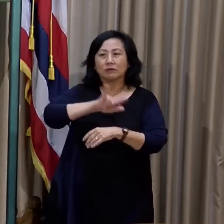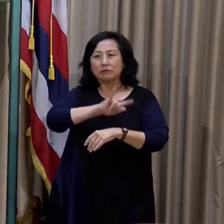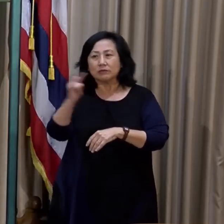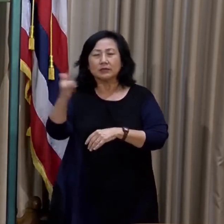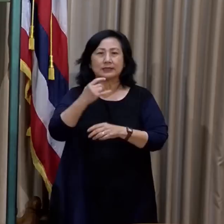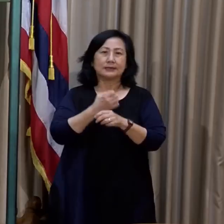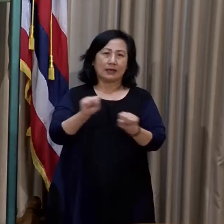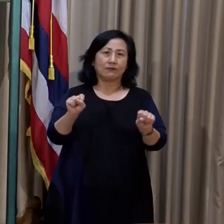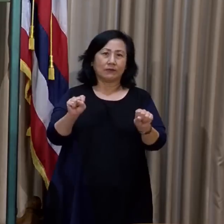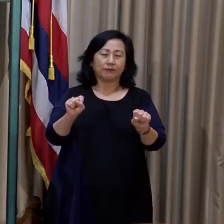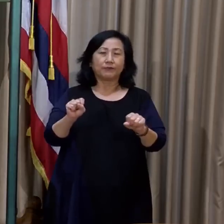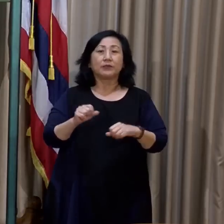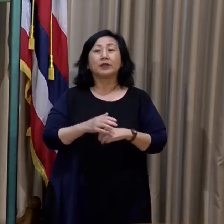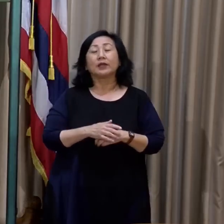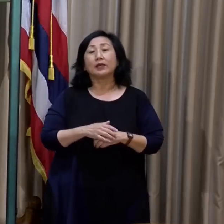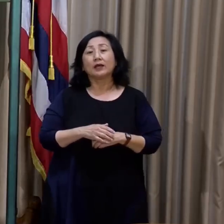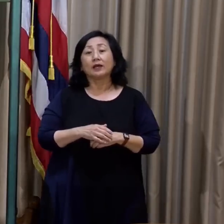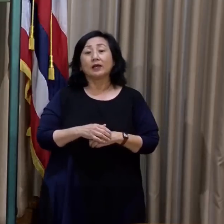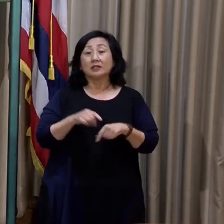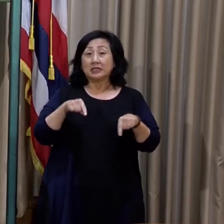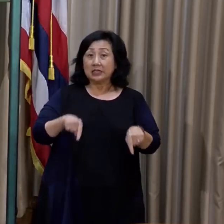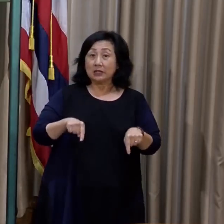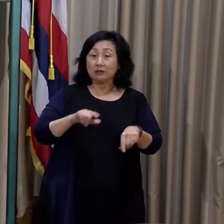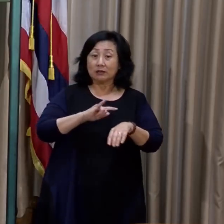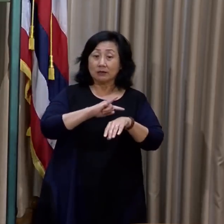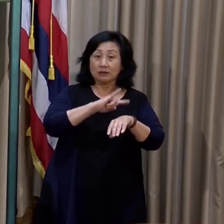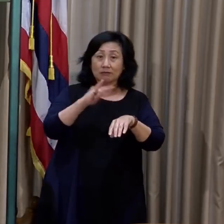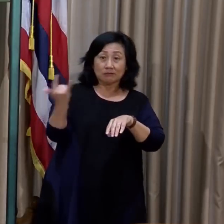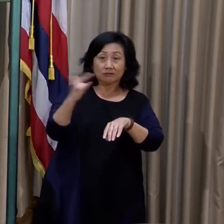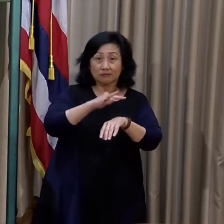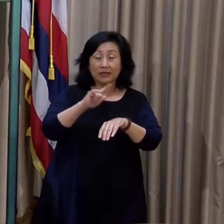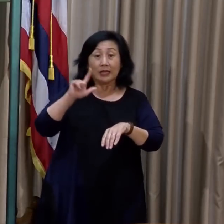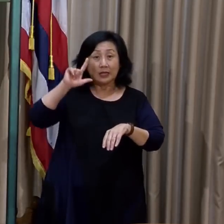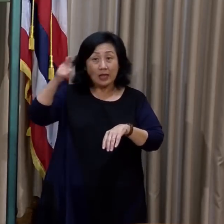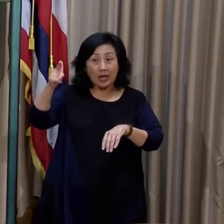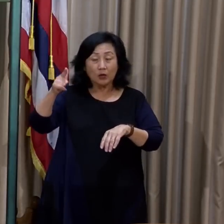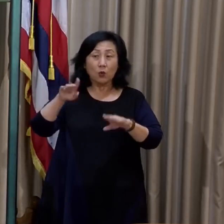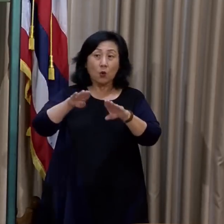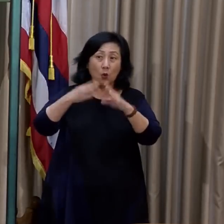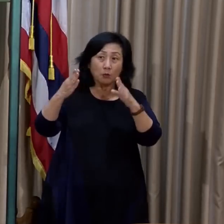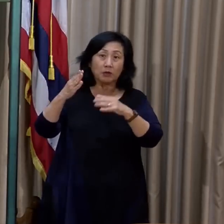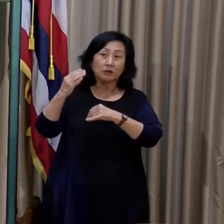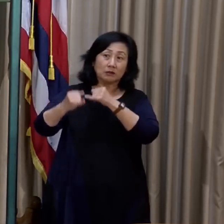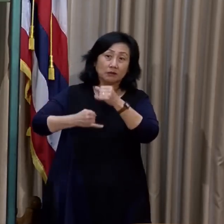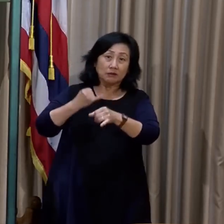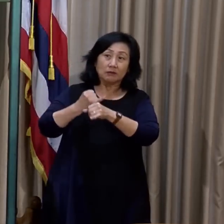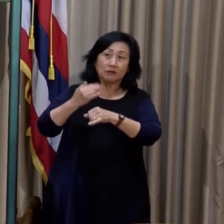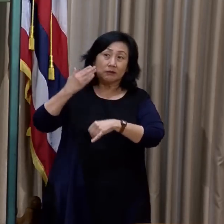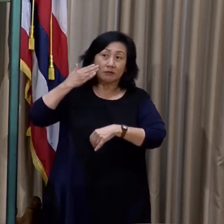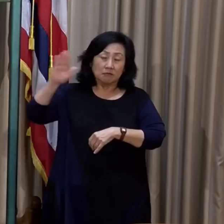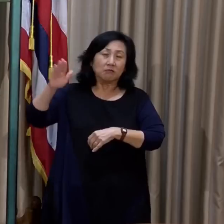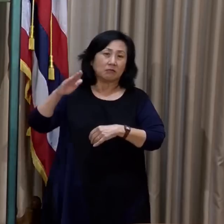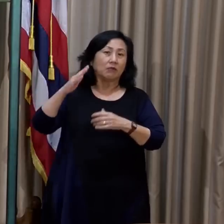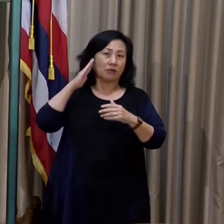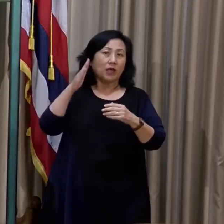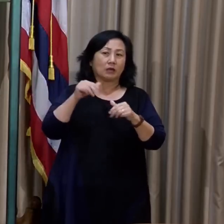PROCESS THAT WILL BECOME PART OF OUR OVERALL PROCESS TO ENSURE THAT TRAVEL IS SAFE BETWEEN